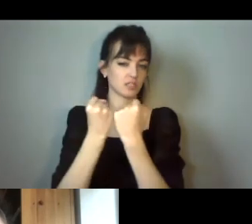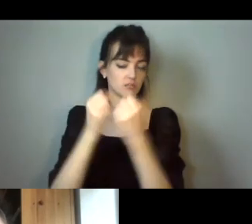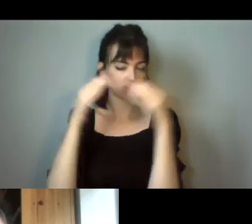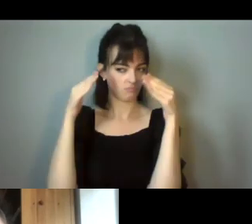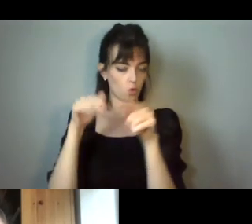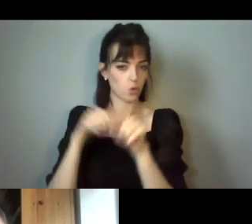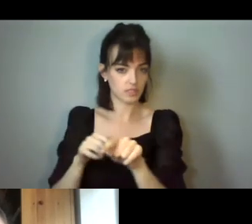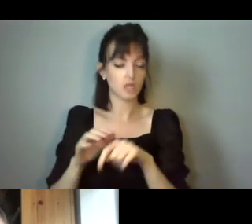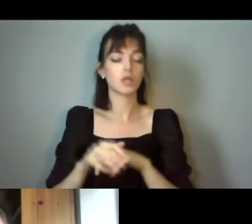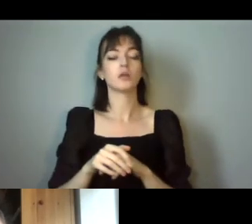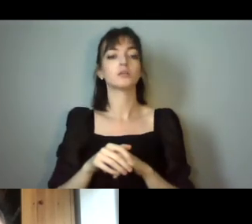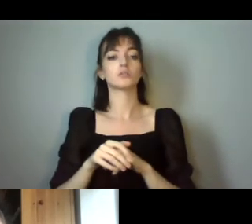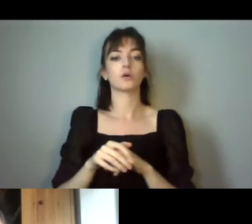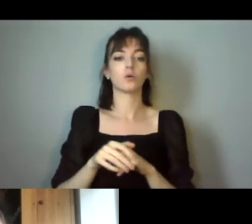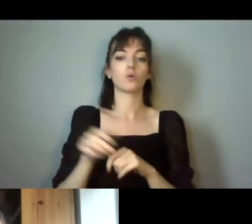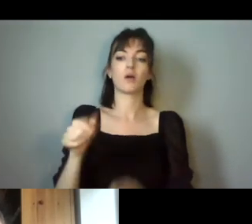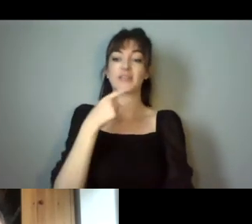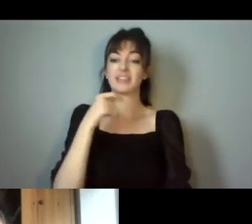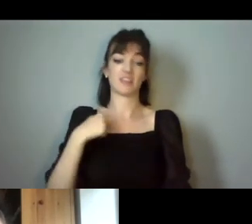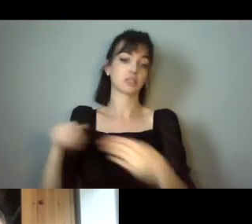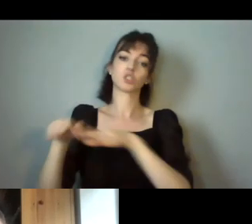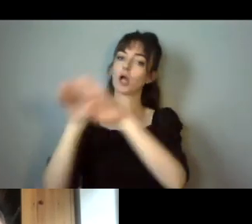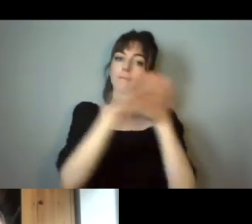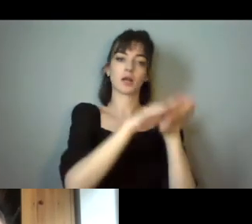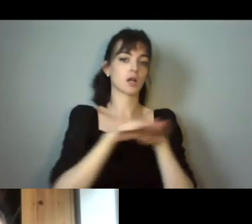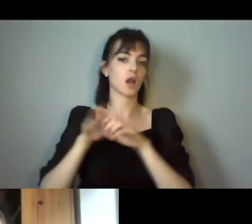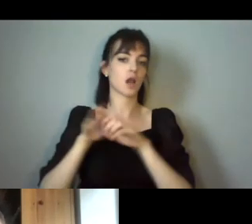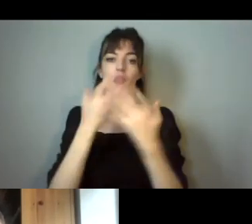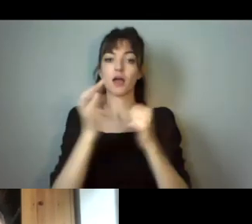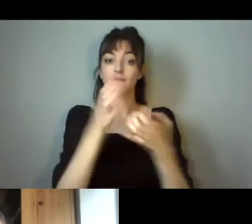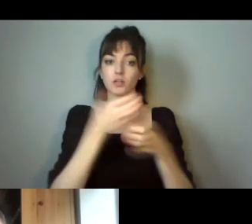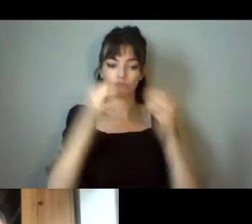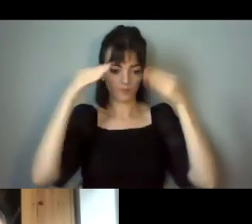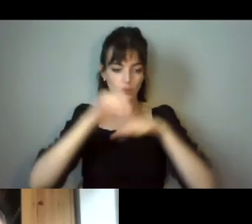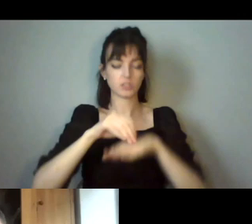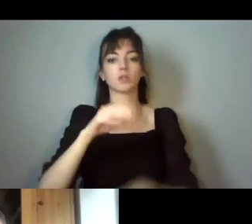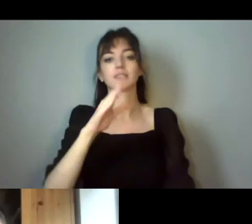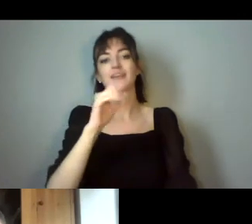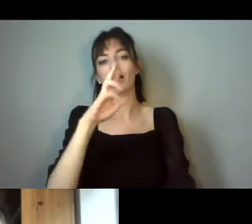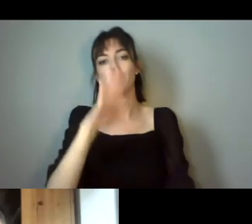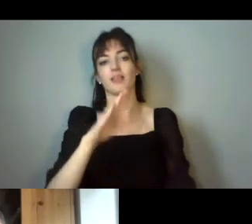I would say that's a common thing in many of these countries. Civil society got international funding